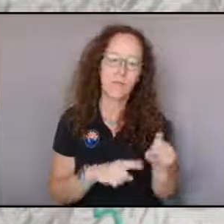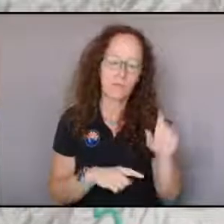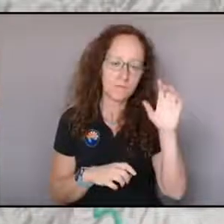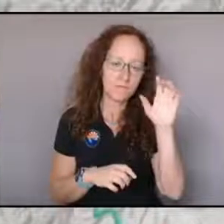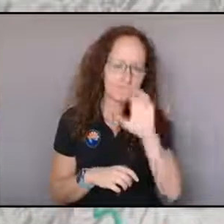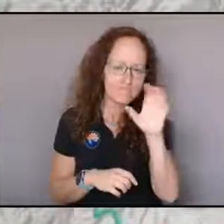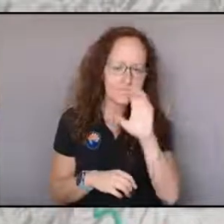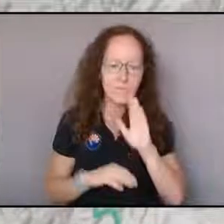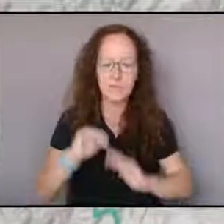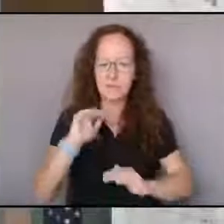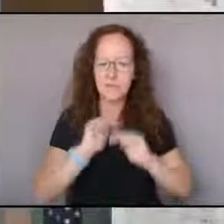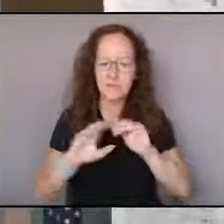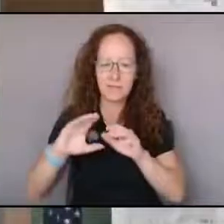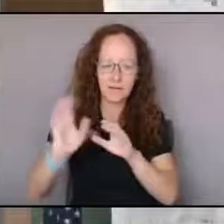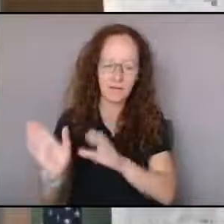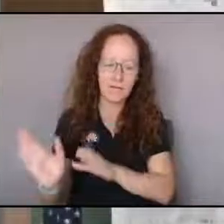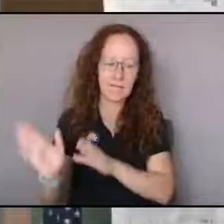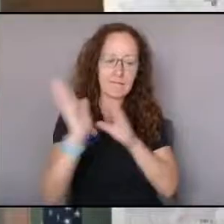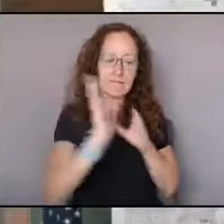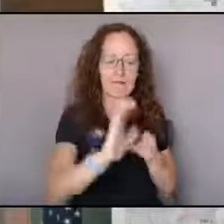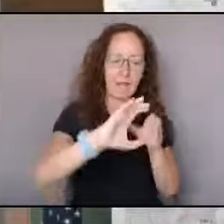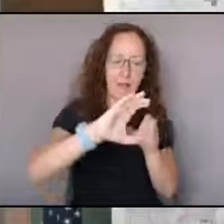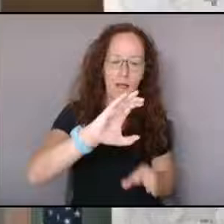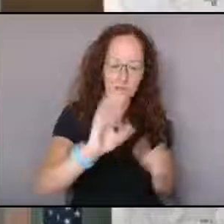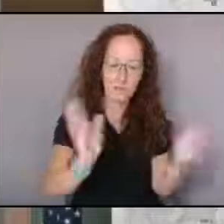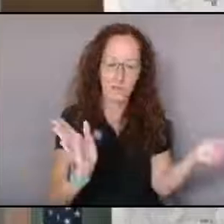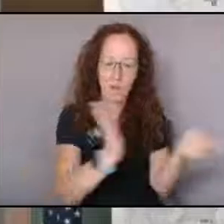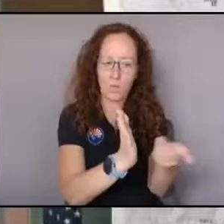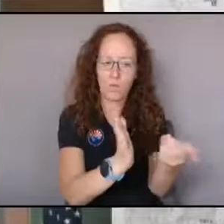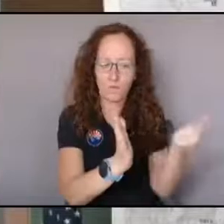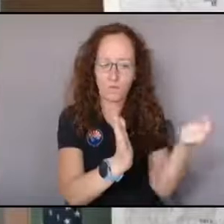LITTLE CLOSER TO THAT TO TRY TO GIVE US A CLOSER